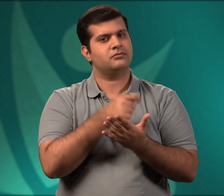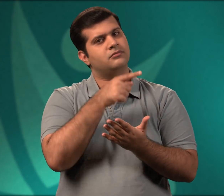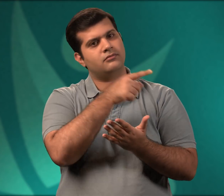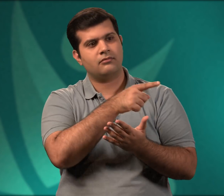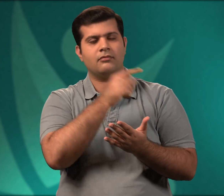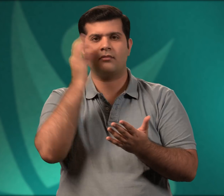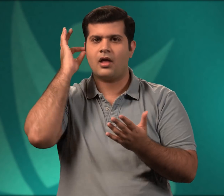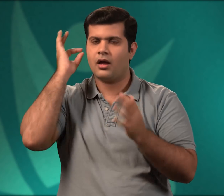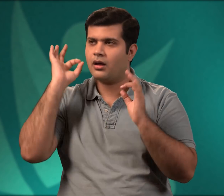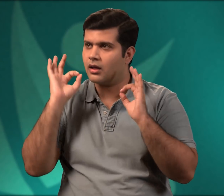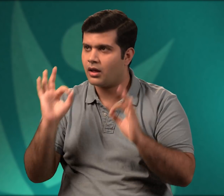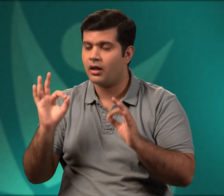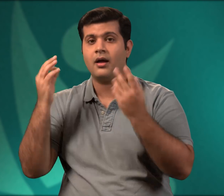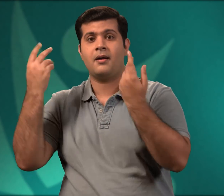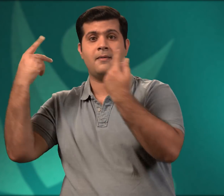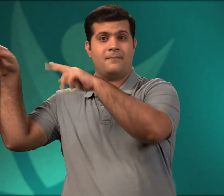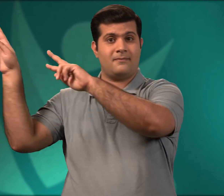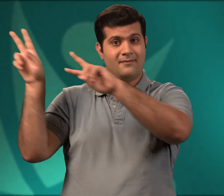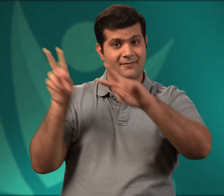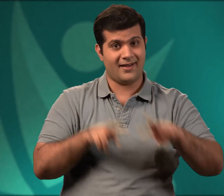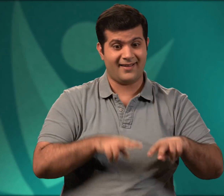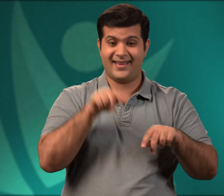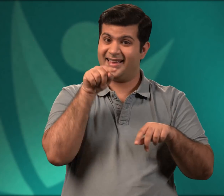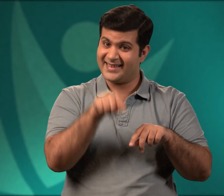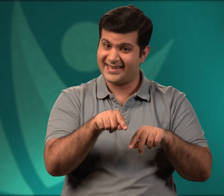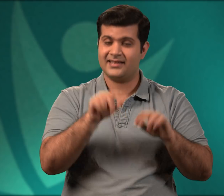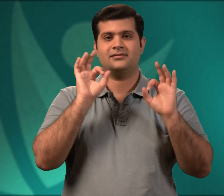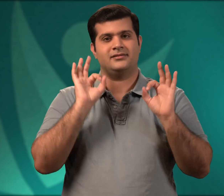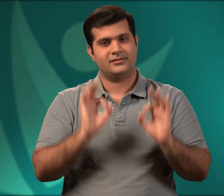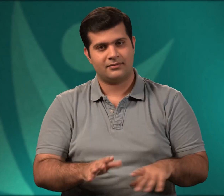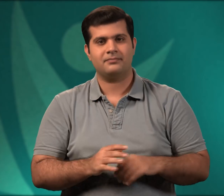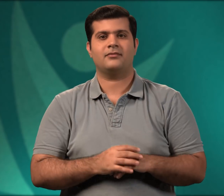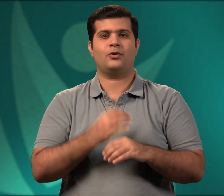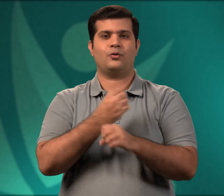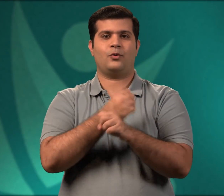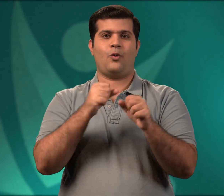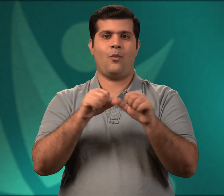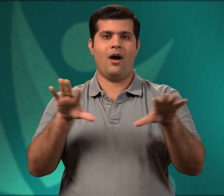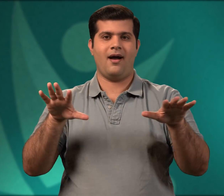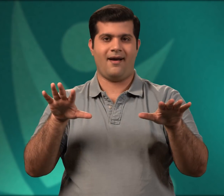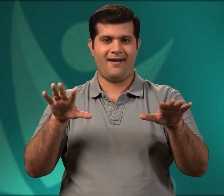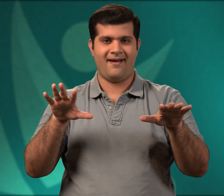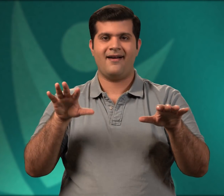After listening to this, Rahul came back and organised the Goa event